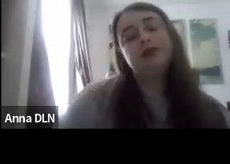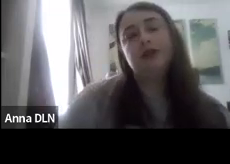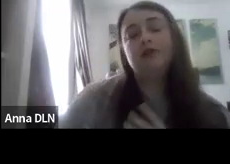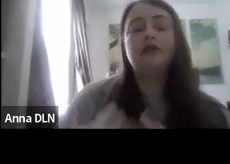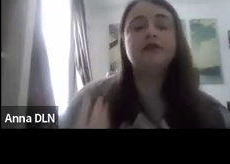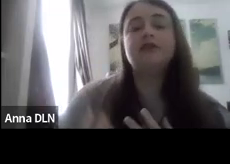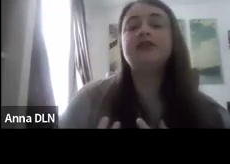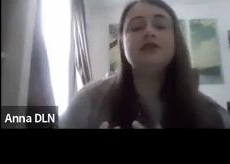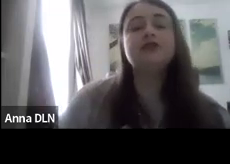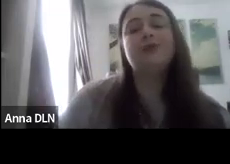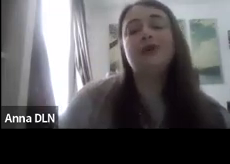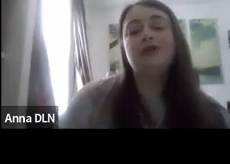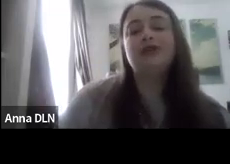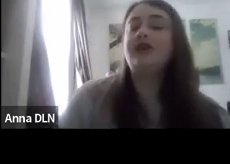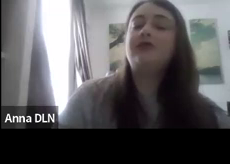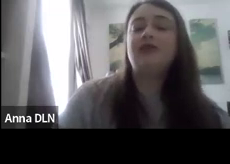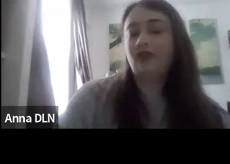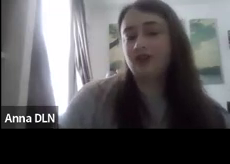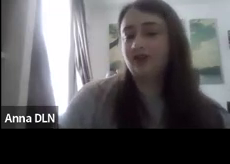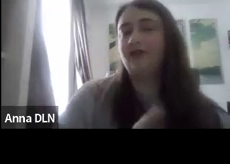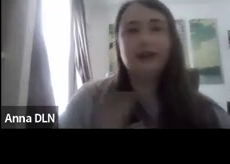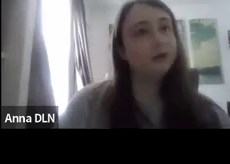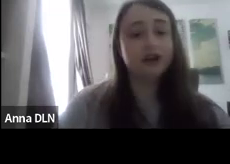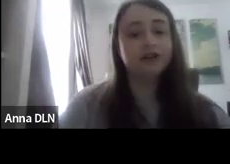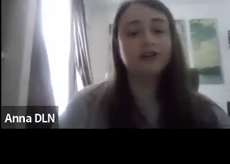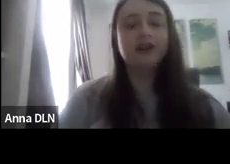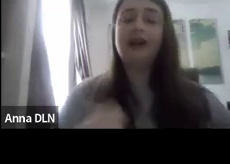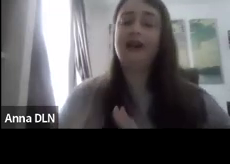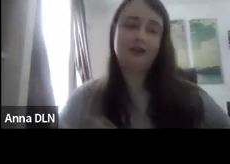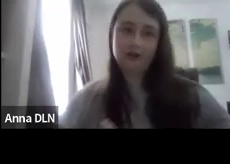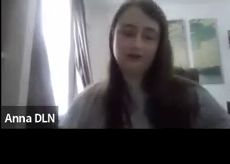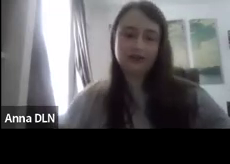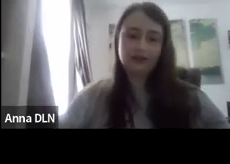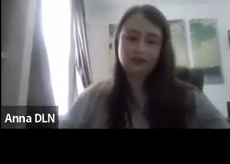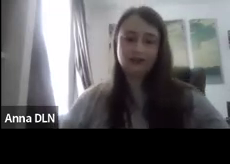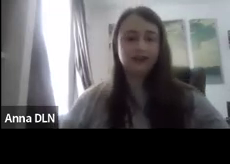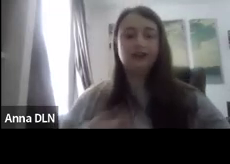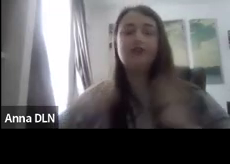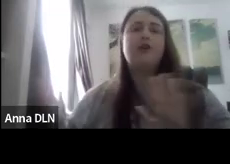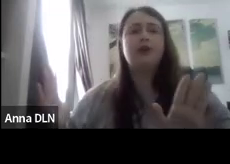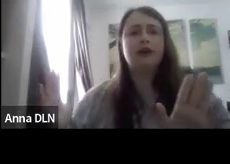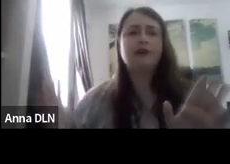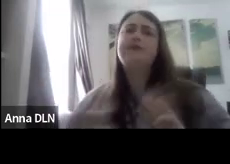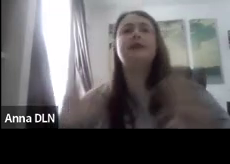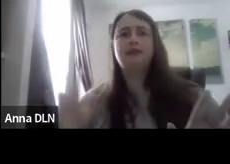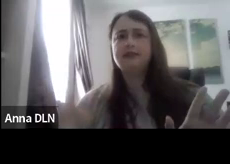the face of resistance was the gentle introduction of legal jargon into your conversations. Not going outright saying,